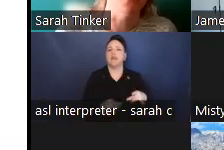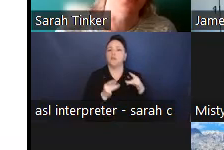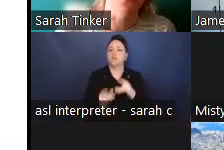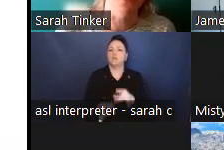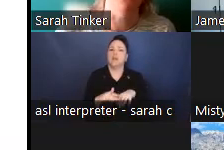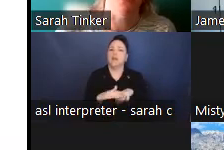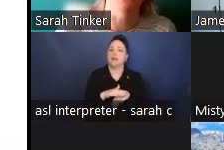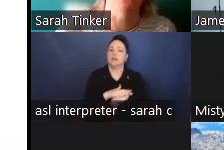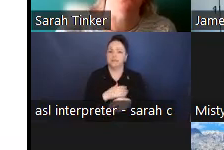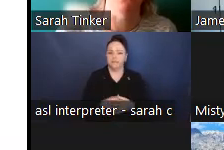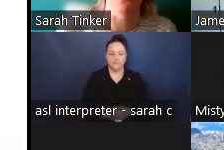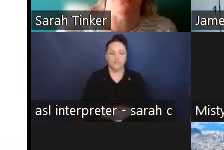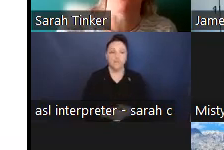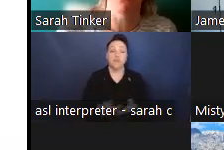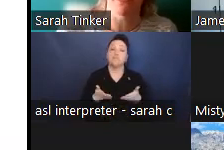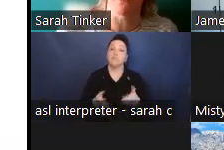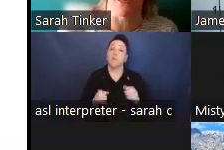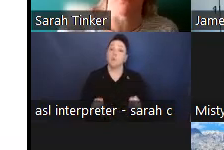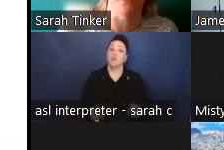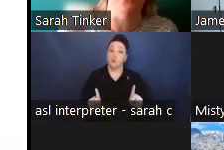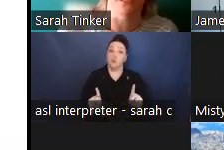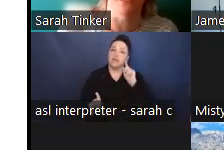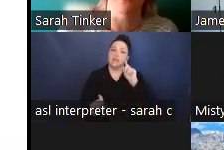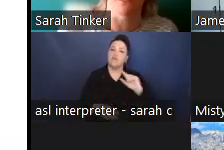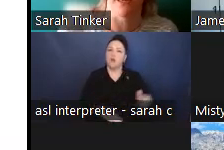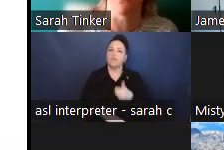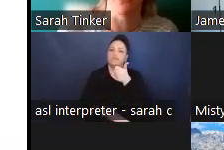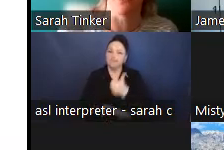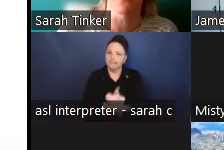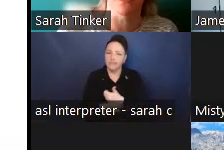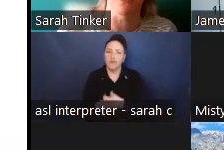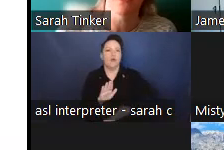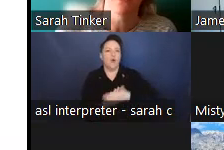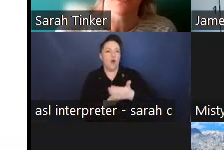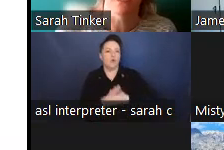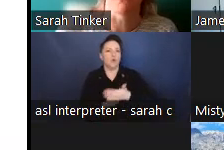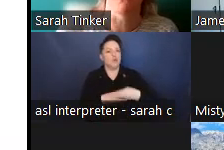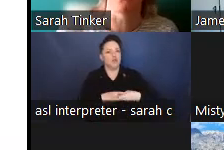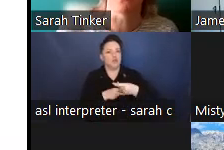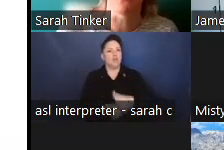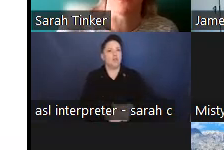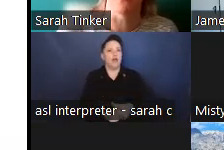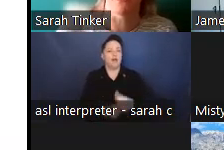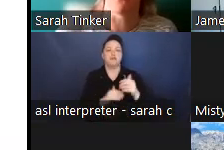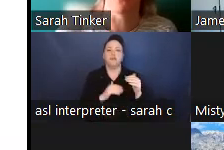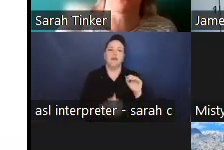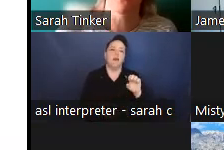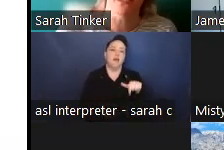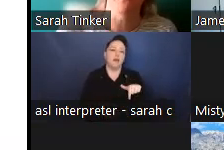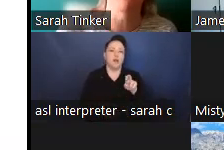an opportunity for us to operationalize our equity north star we're focusing on being more inclusive